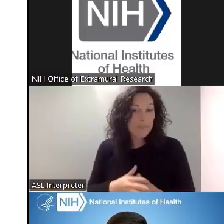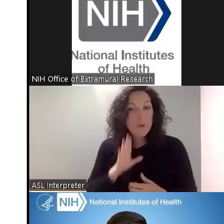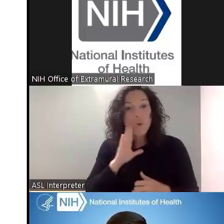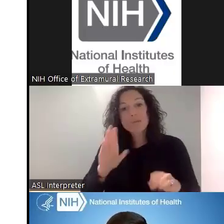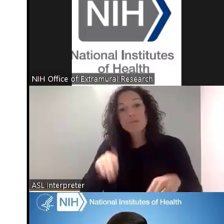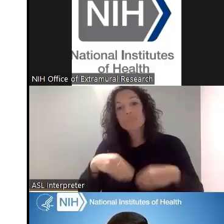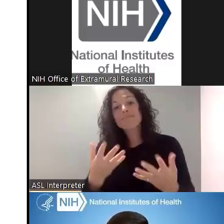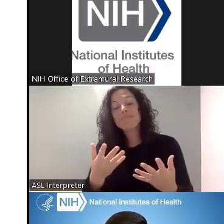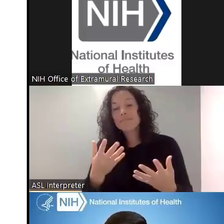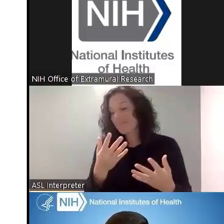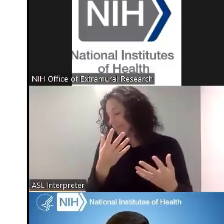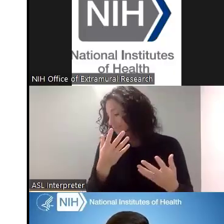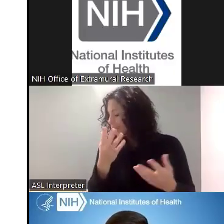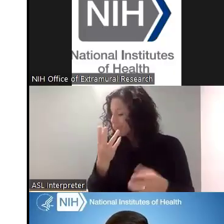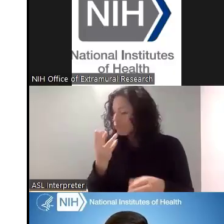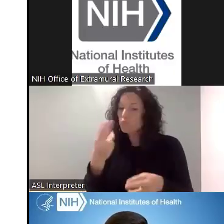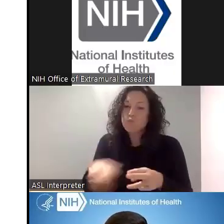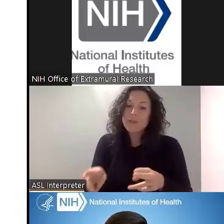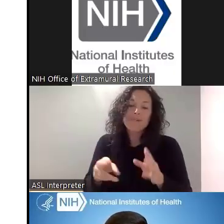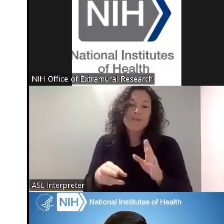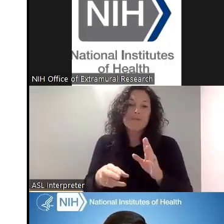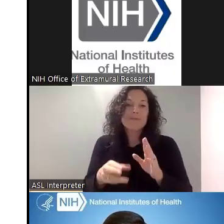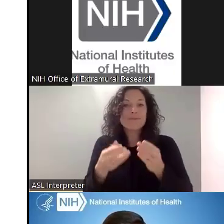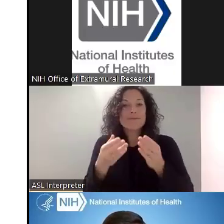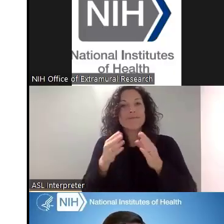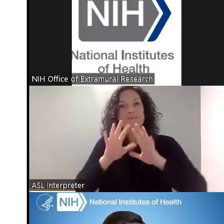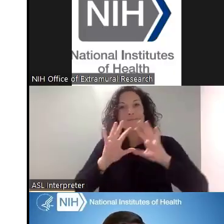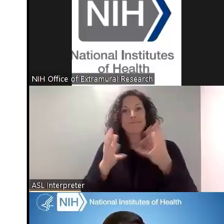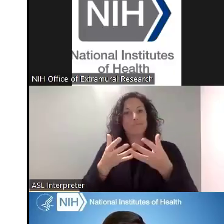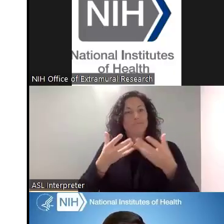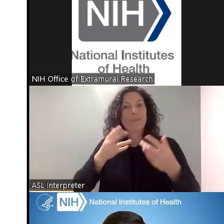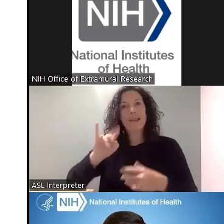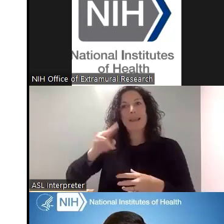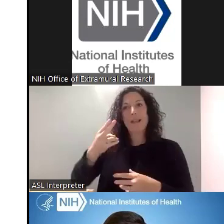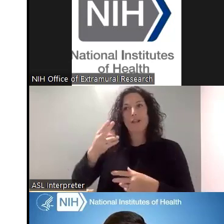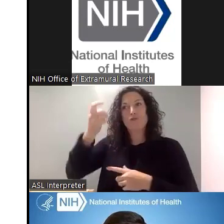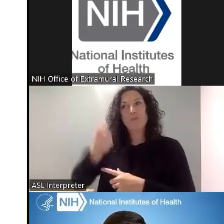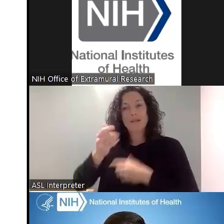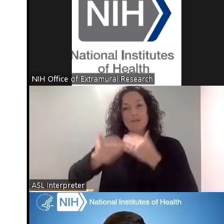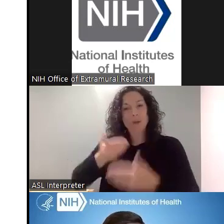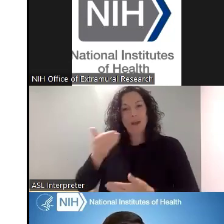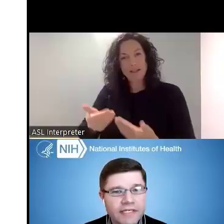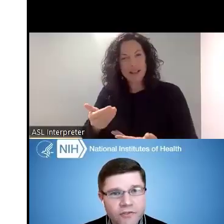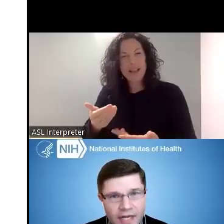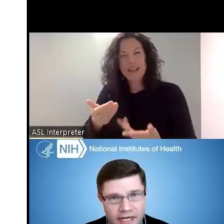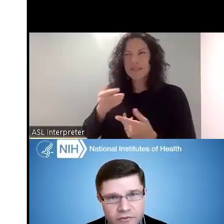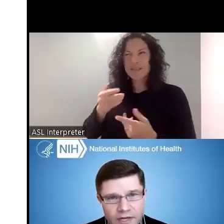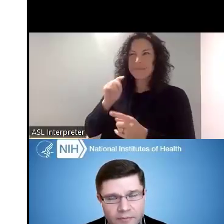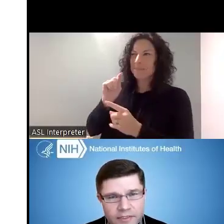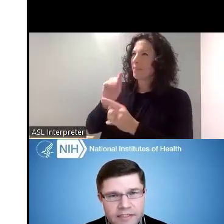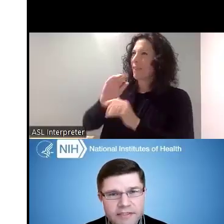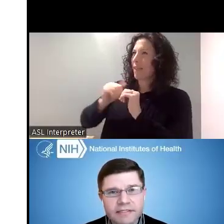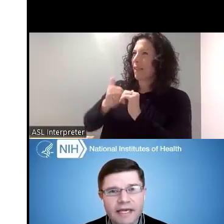just a brief overview of the NIH grants process, really focused on how it relates to international applicants